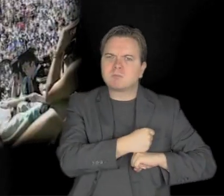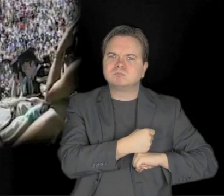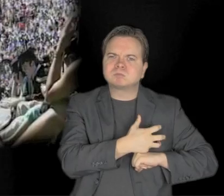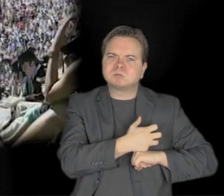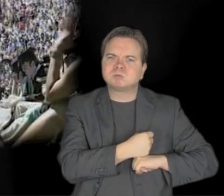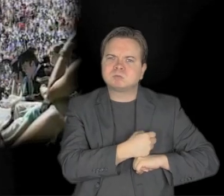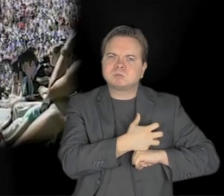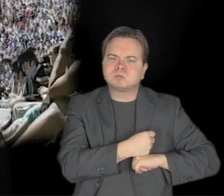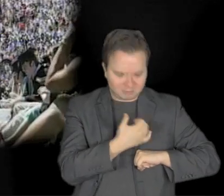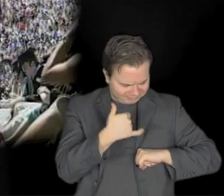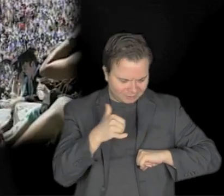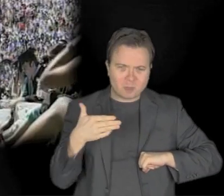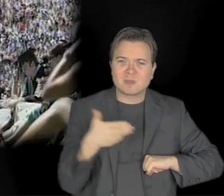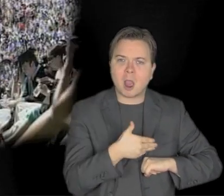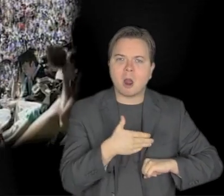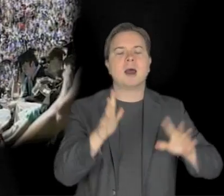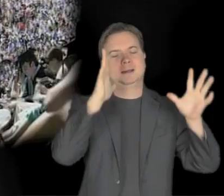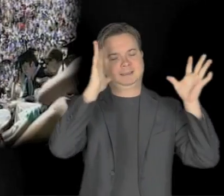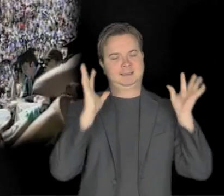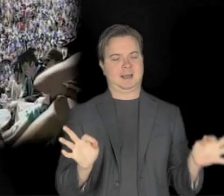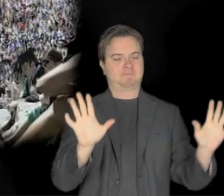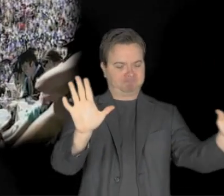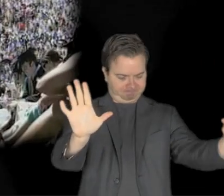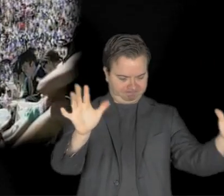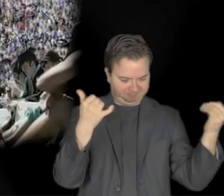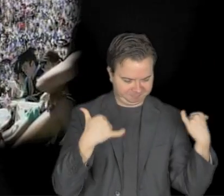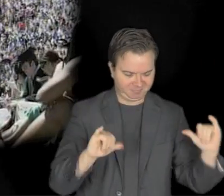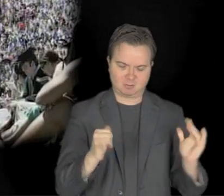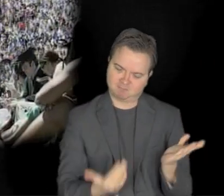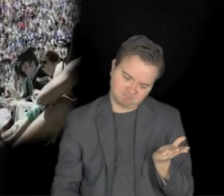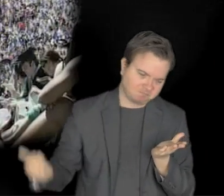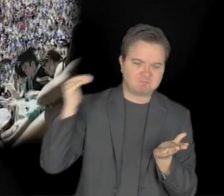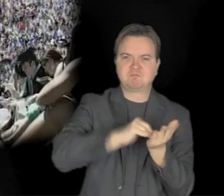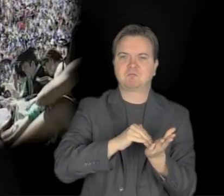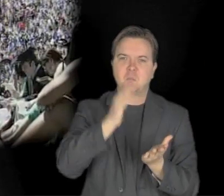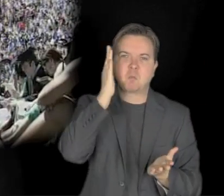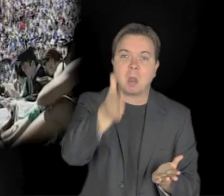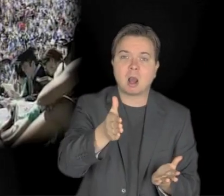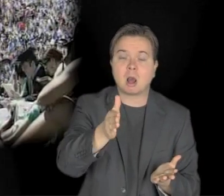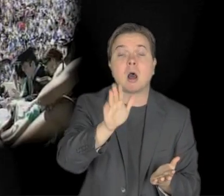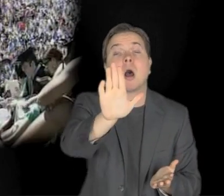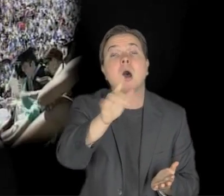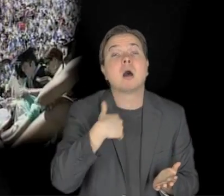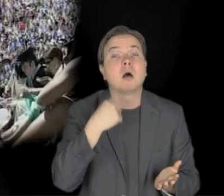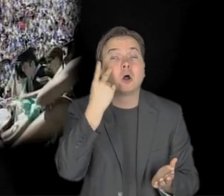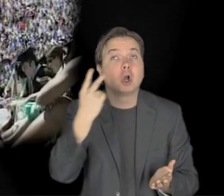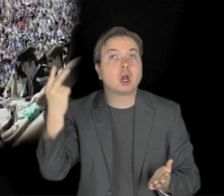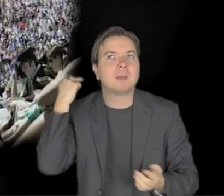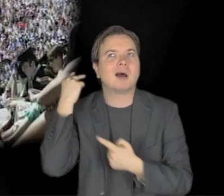And so I decided to start over. I didn't see it then, but it turned out that getting fired from Apple was the best thing